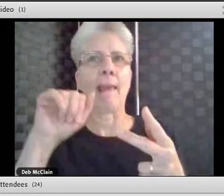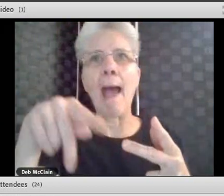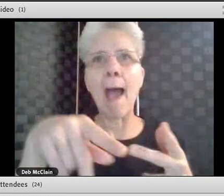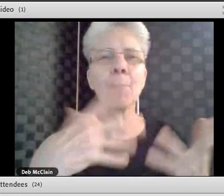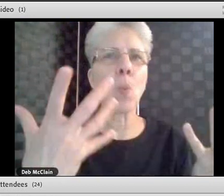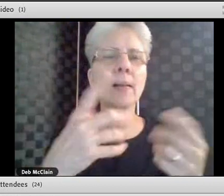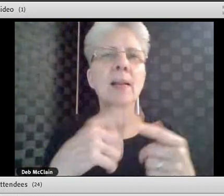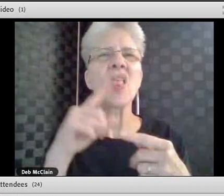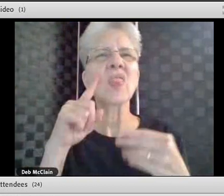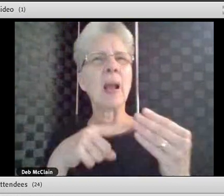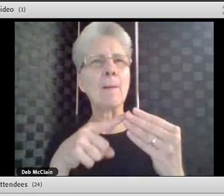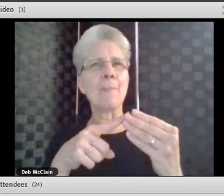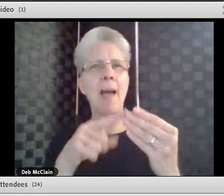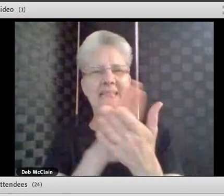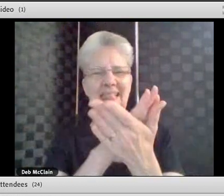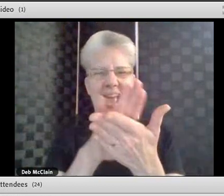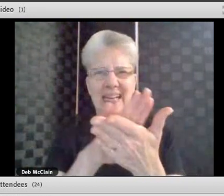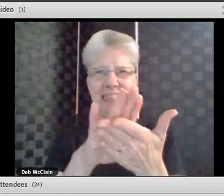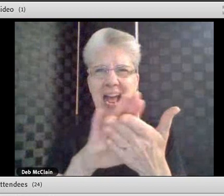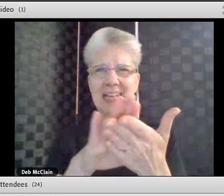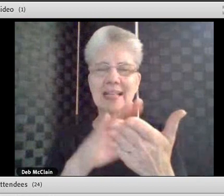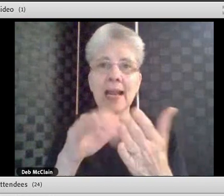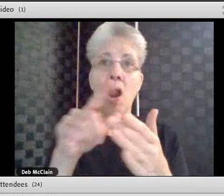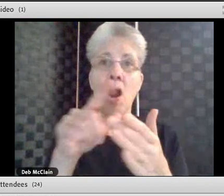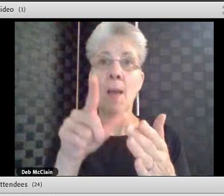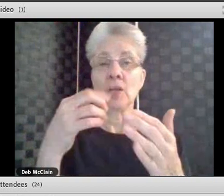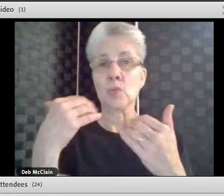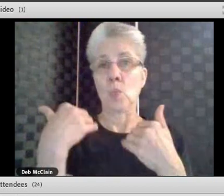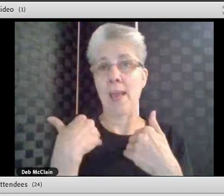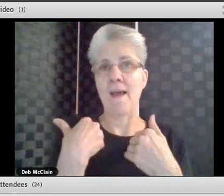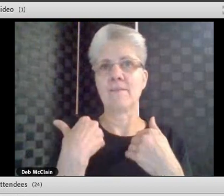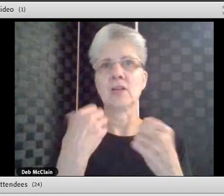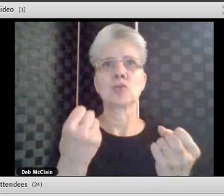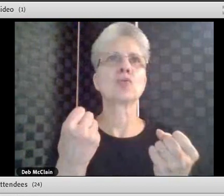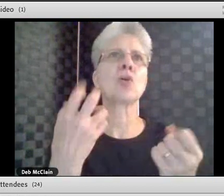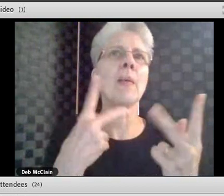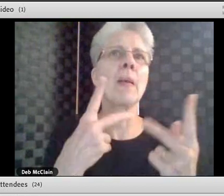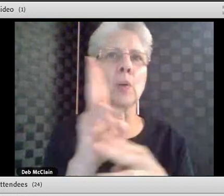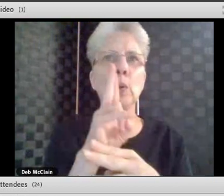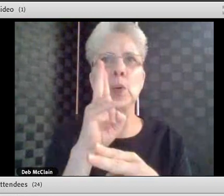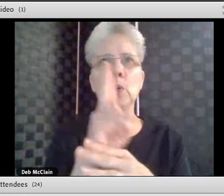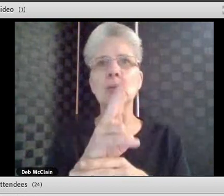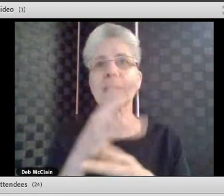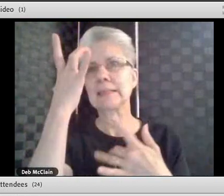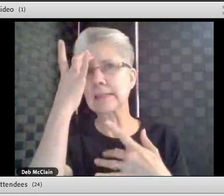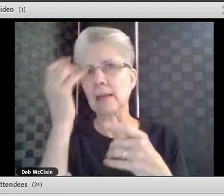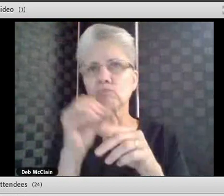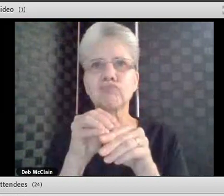Is it the headset? Is it the app? Also think about sanitizing. You know, in our libraries we have so many people,